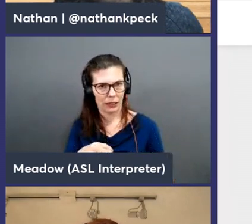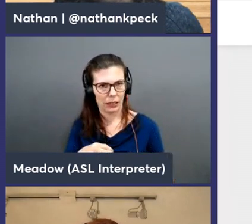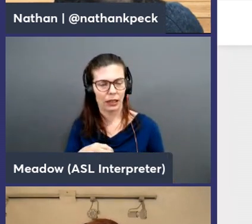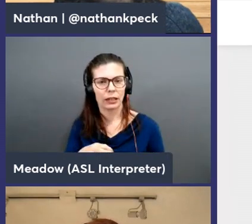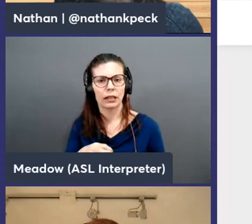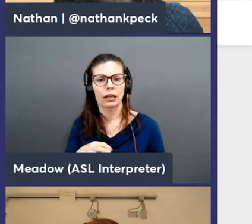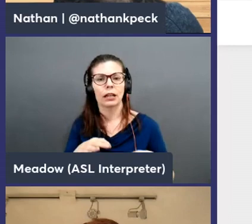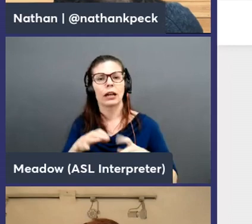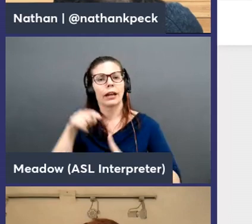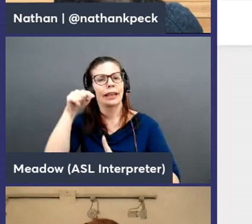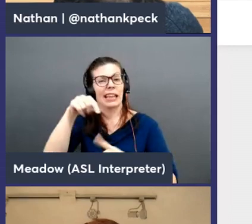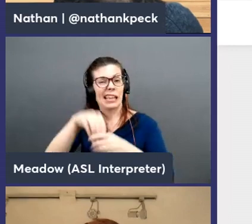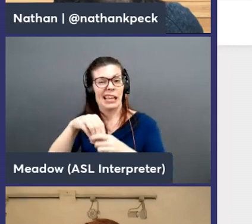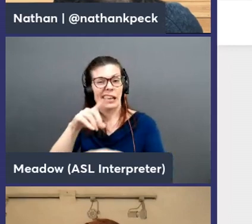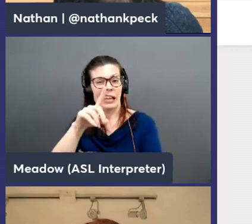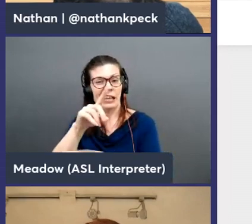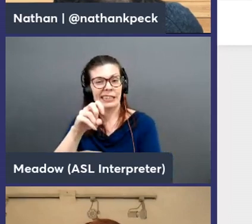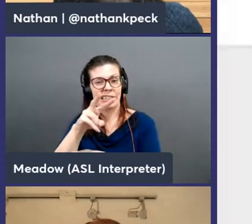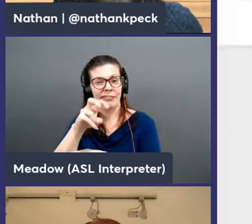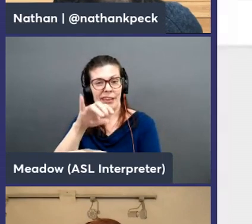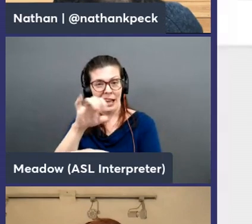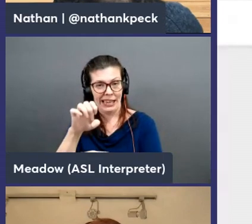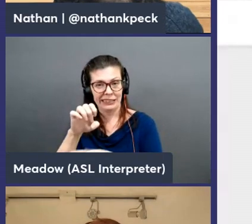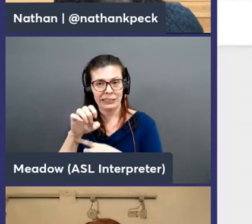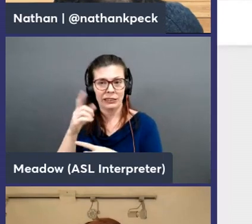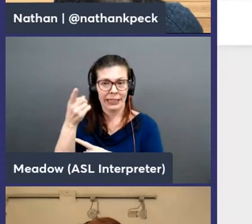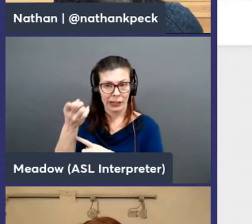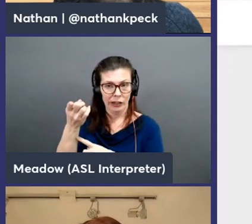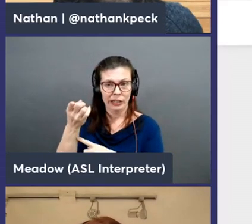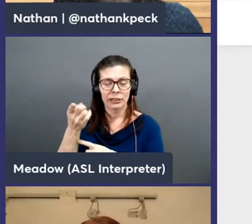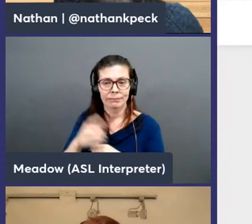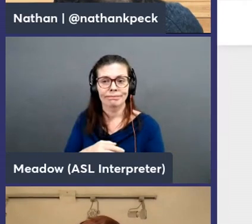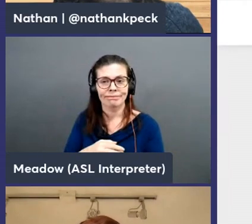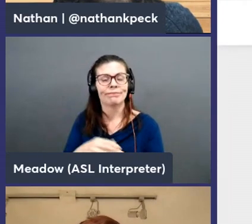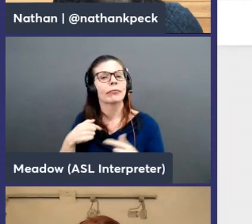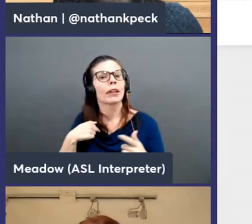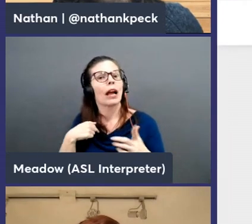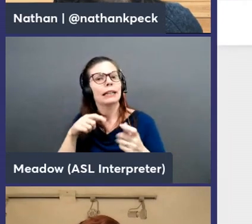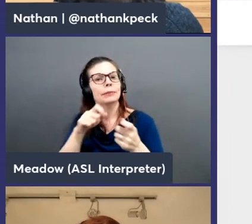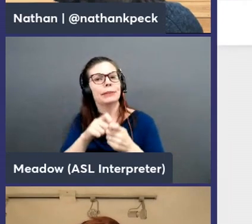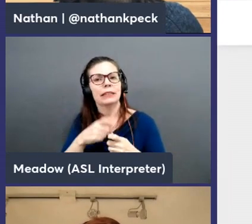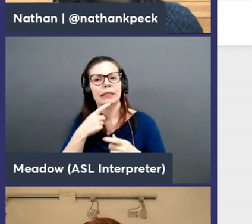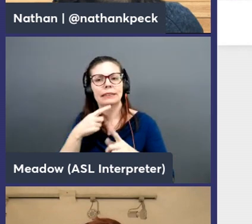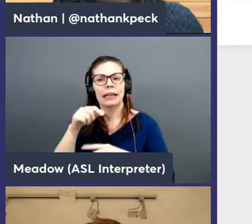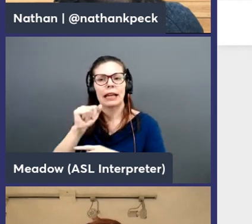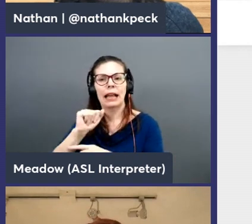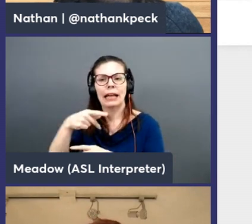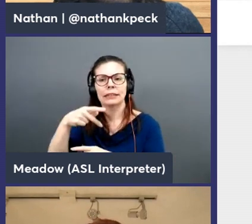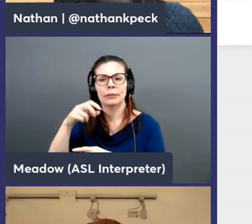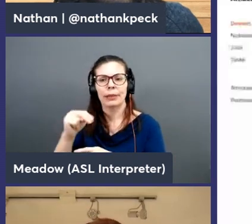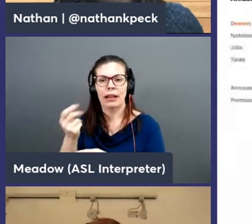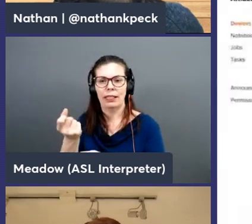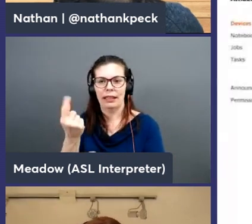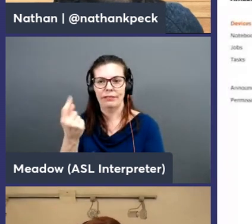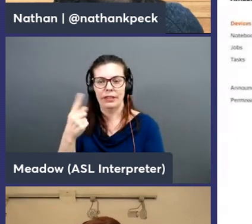in the device up here, I've specified Aspen-11, and now, that is actually the one that's currently online.